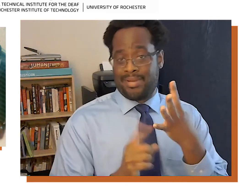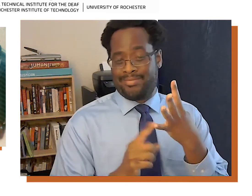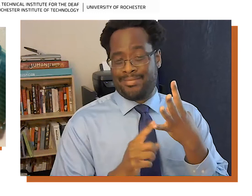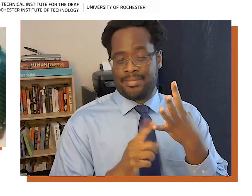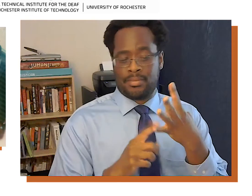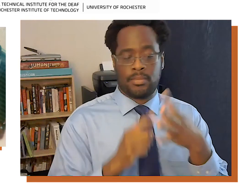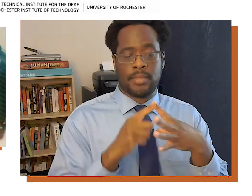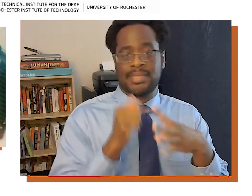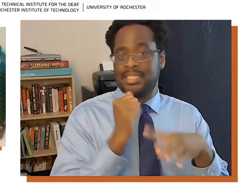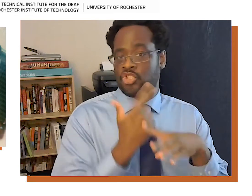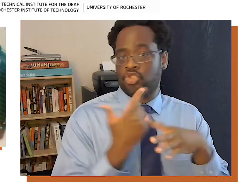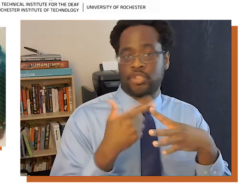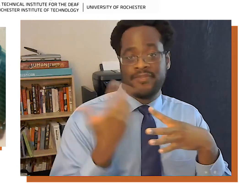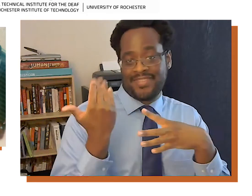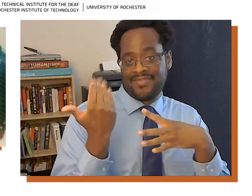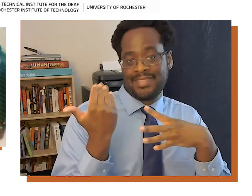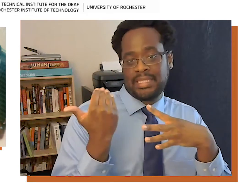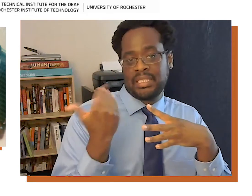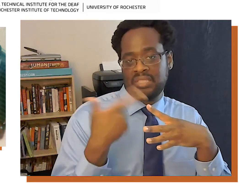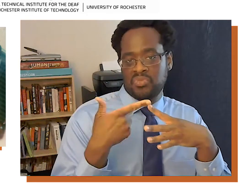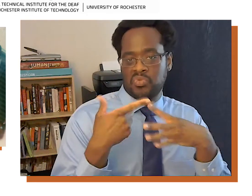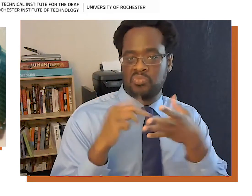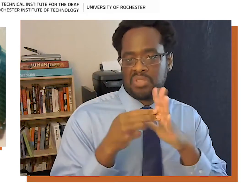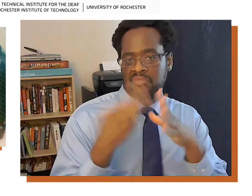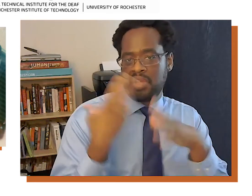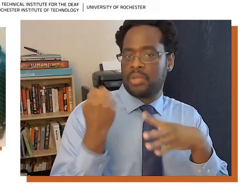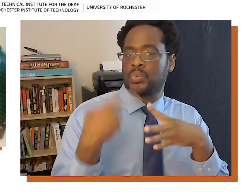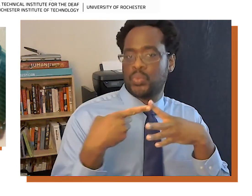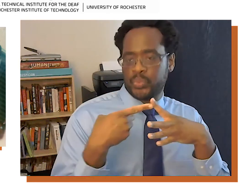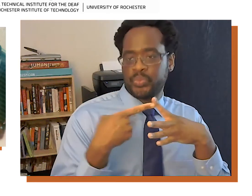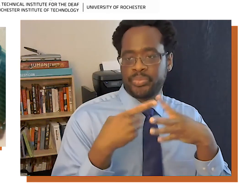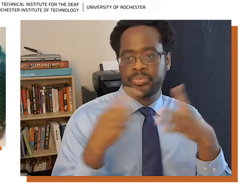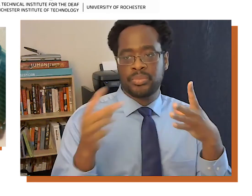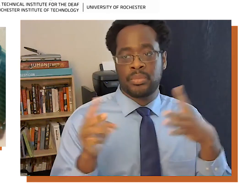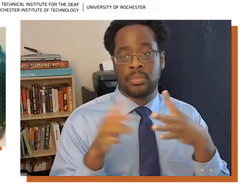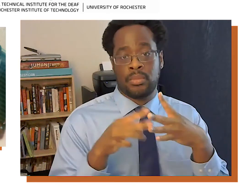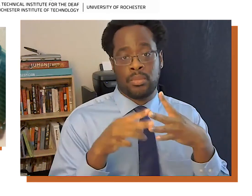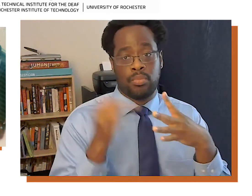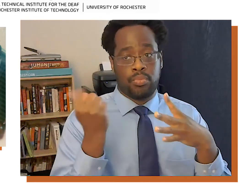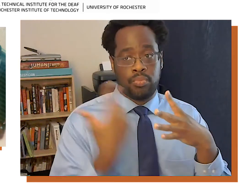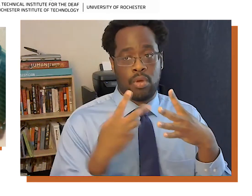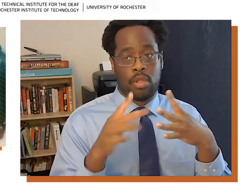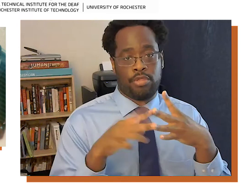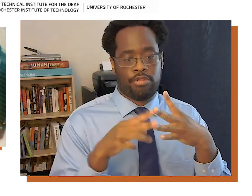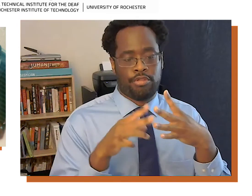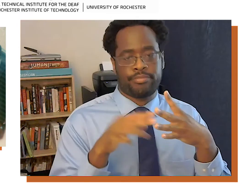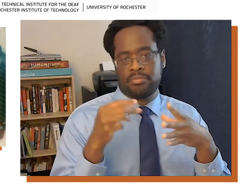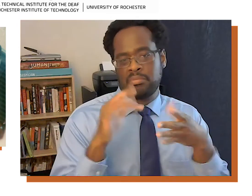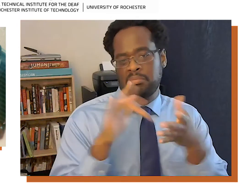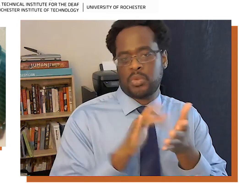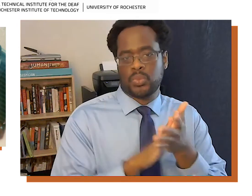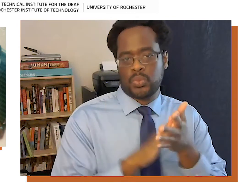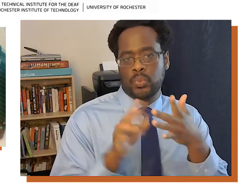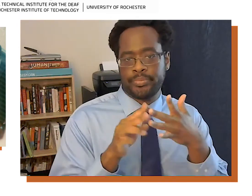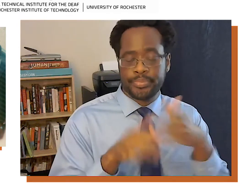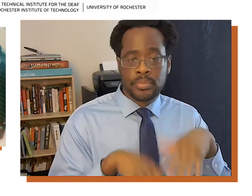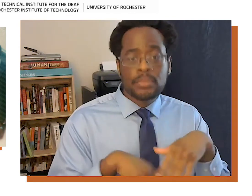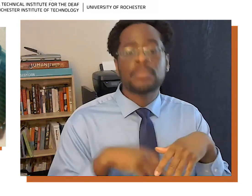at the time I was born, my sister was 15 years old, so she was in high school by that time, and my two brothers were in middle school,